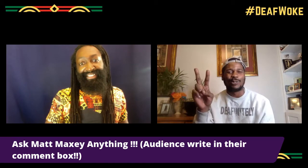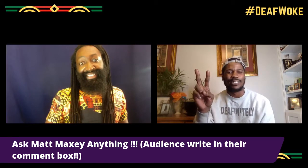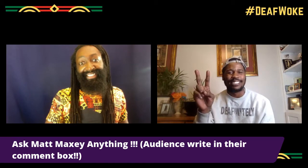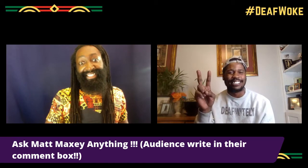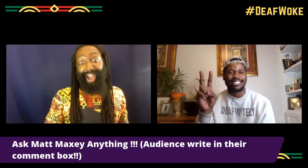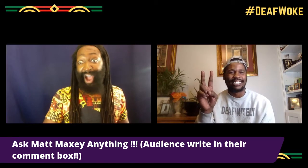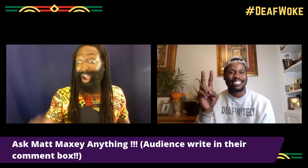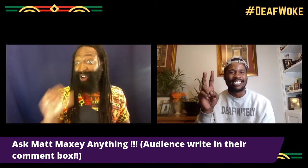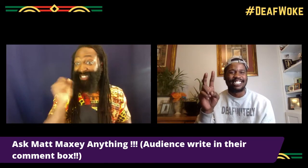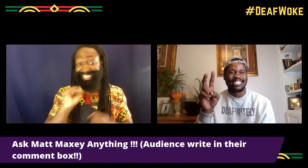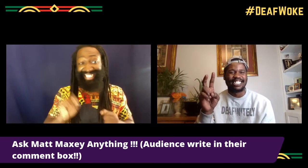You know, what is,